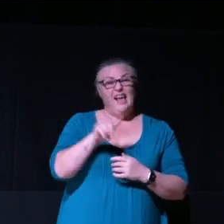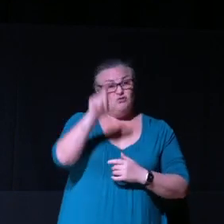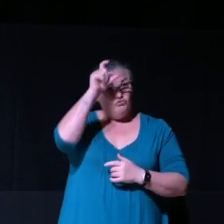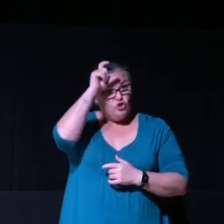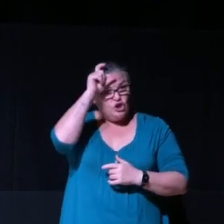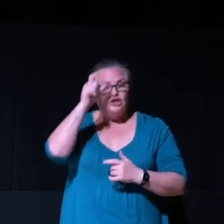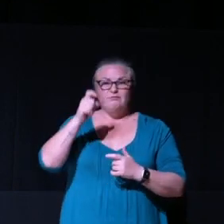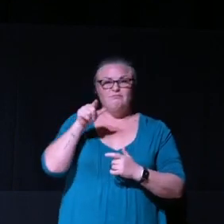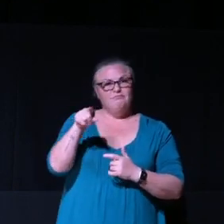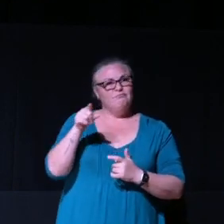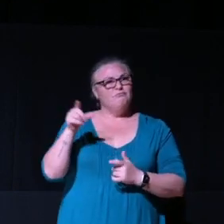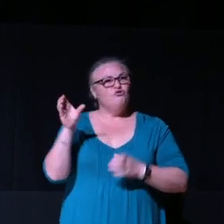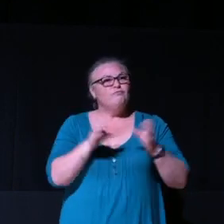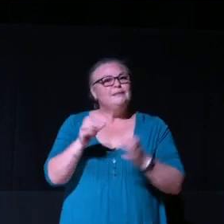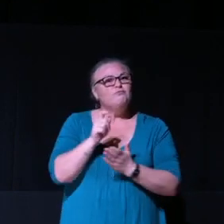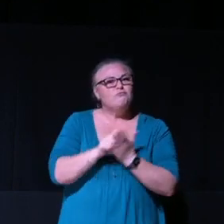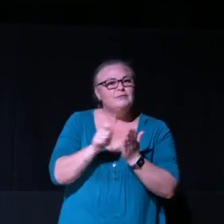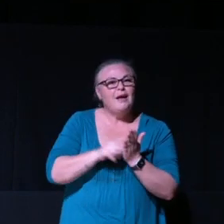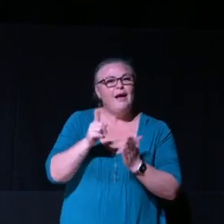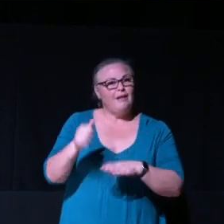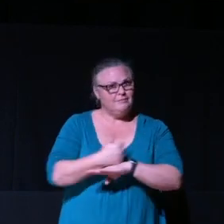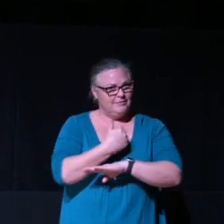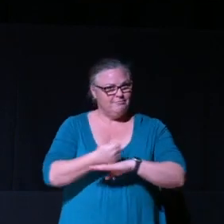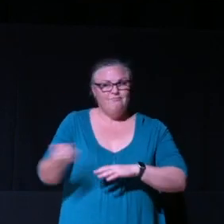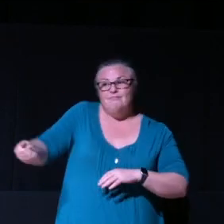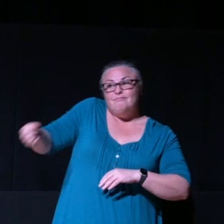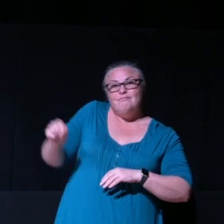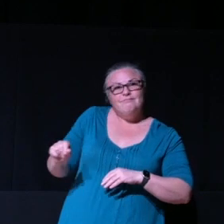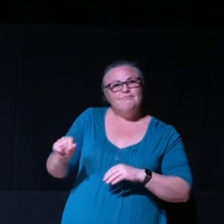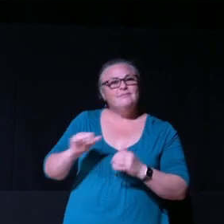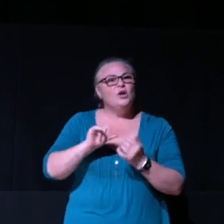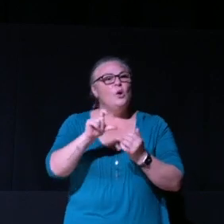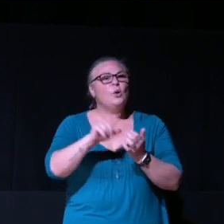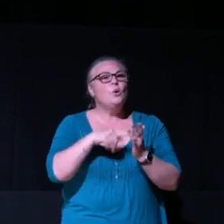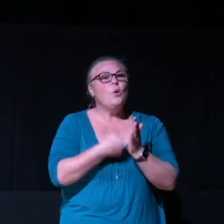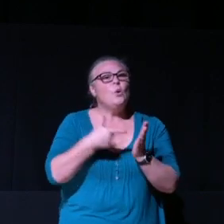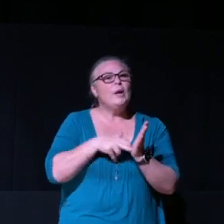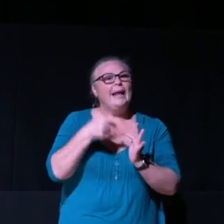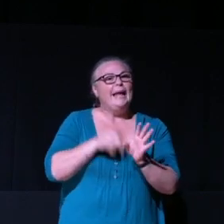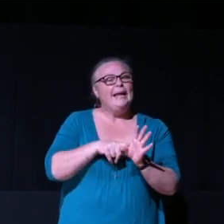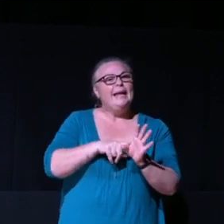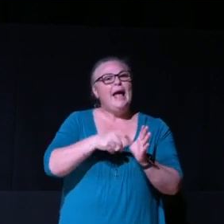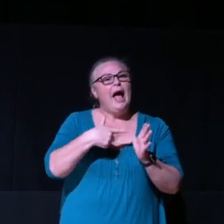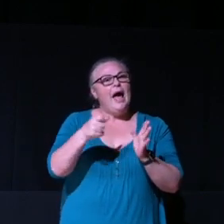Next to Brittanie is Courtney Act slash Shane Jenek, an artist and advocate.